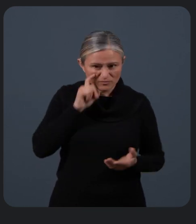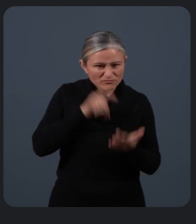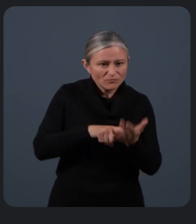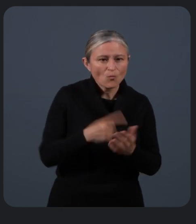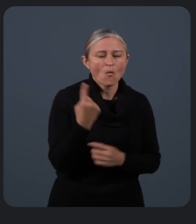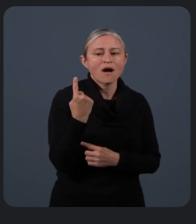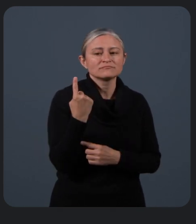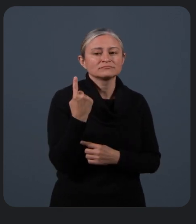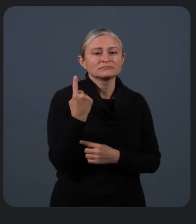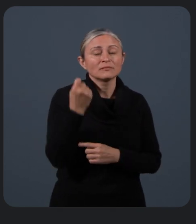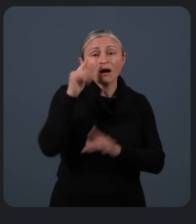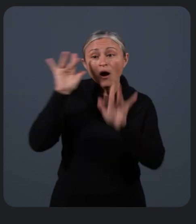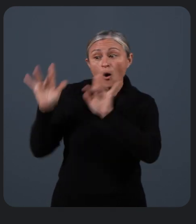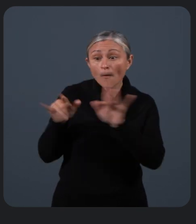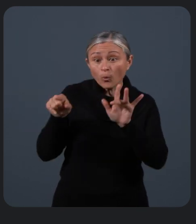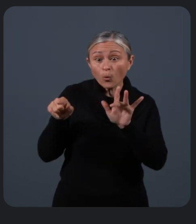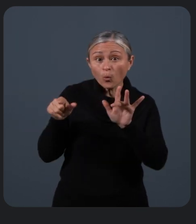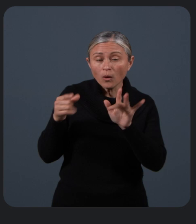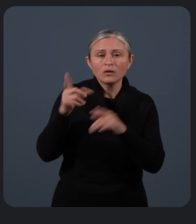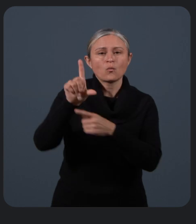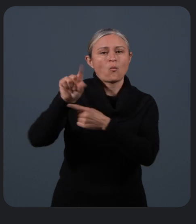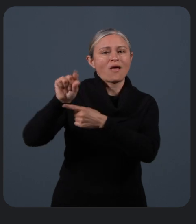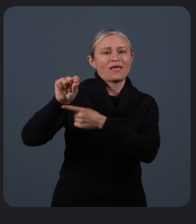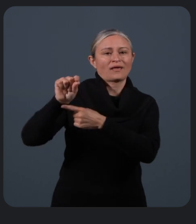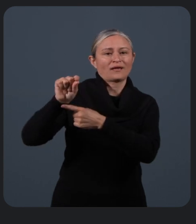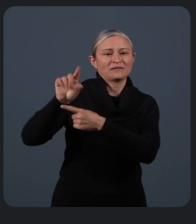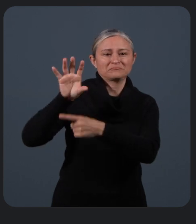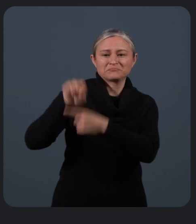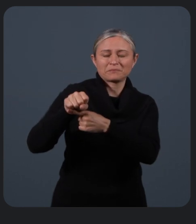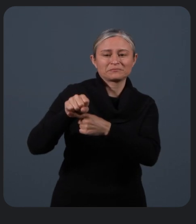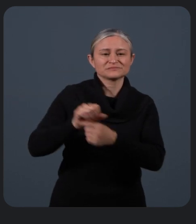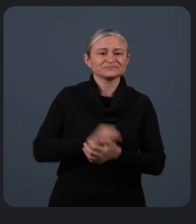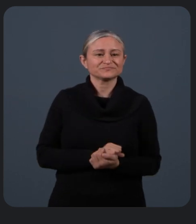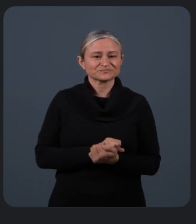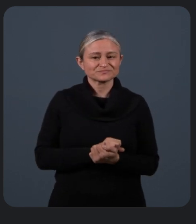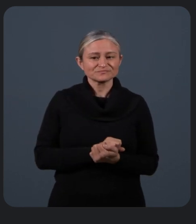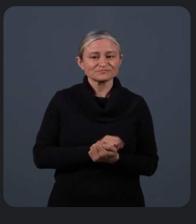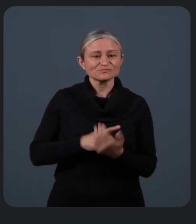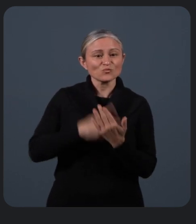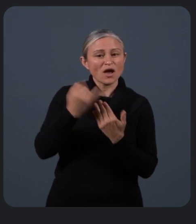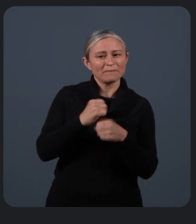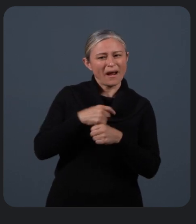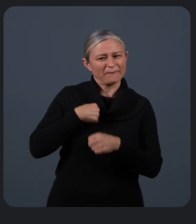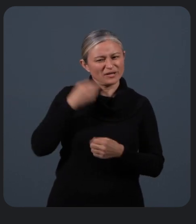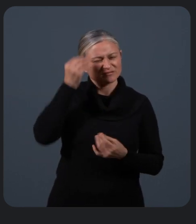picked up 20. This project really makes me feel hopeful for the future of the Barrier Reef.